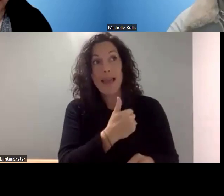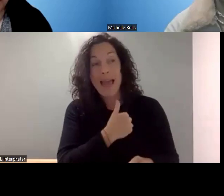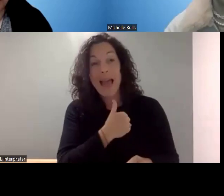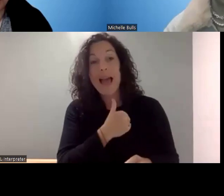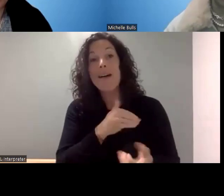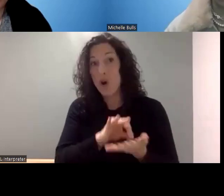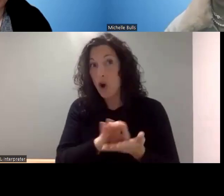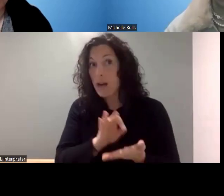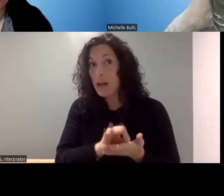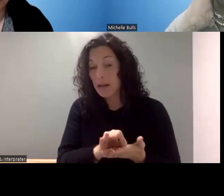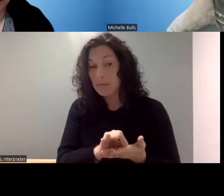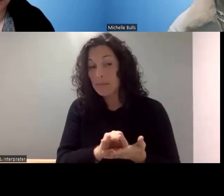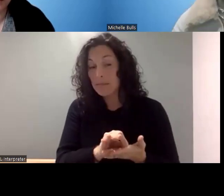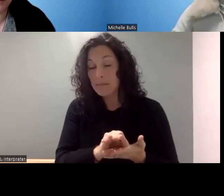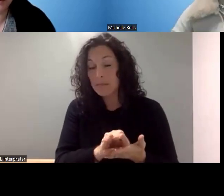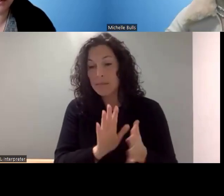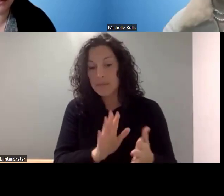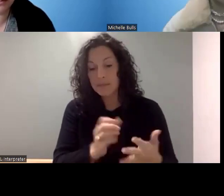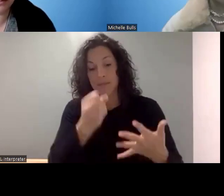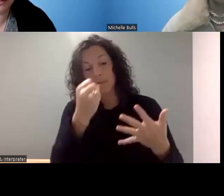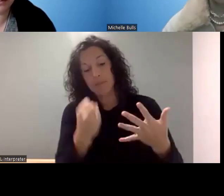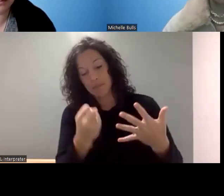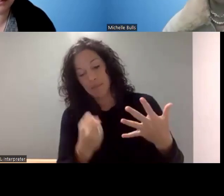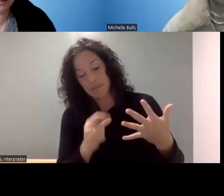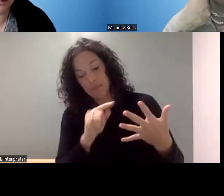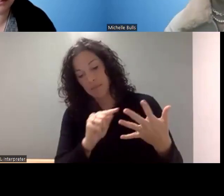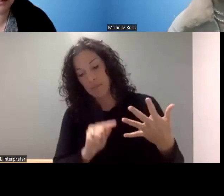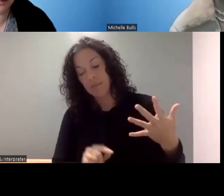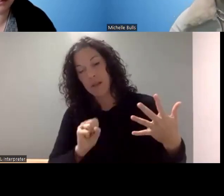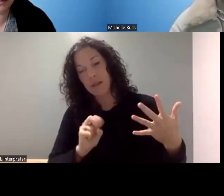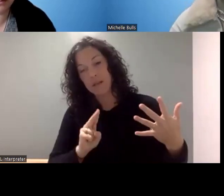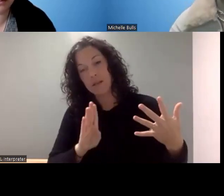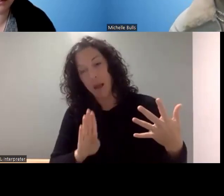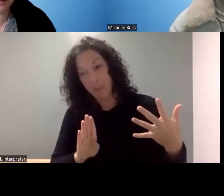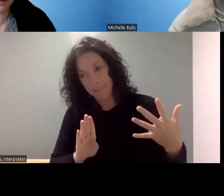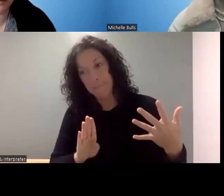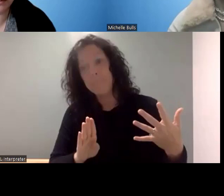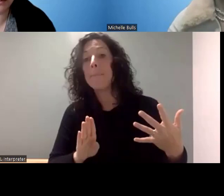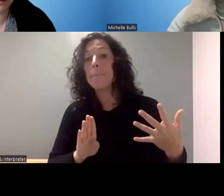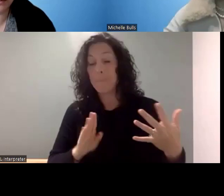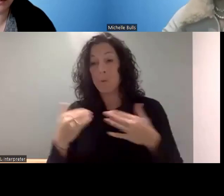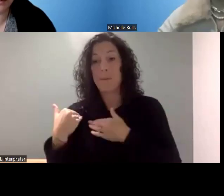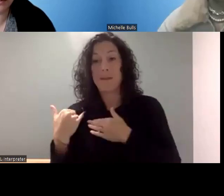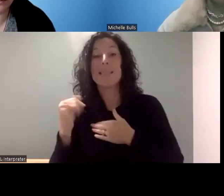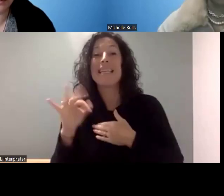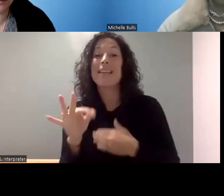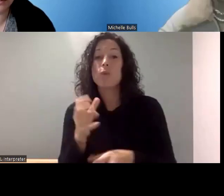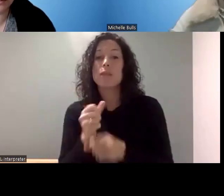And the sub, if, in fact, they are receiving 750,000